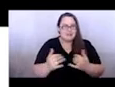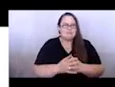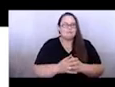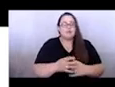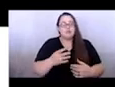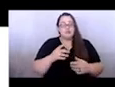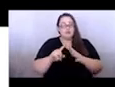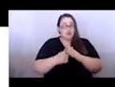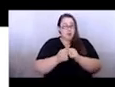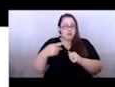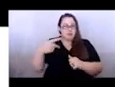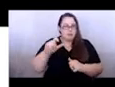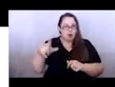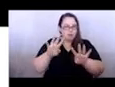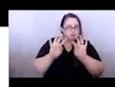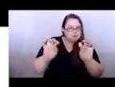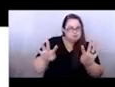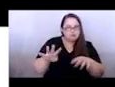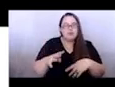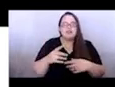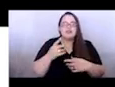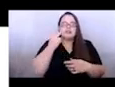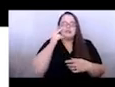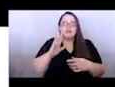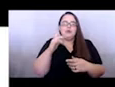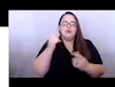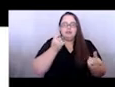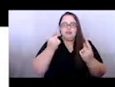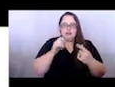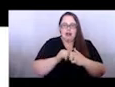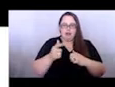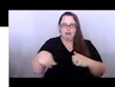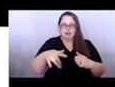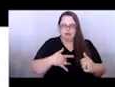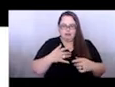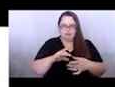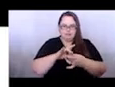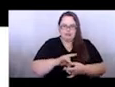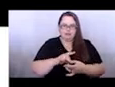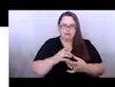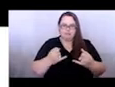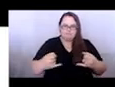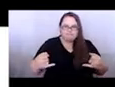of how you currently feel about boundaries. So if you could please fill out the poll and we'll give you some time